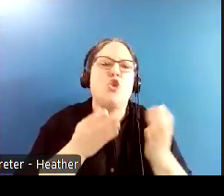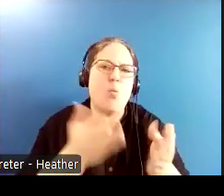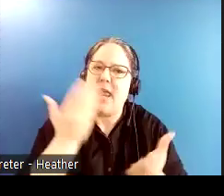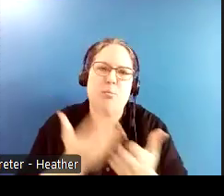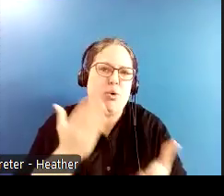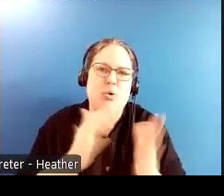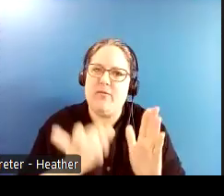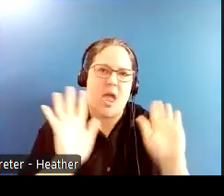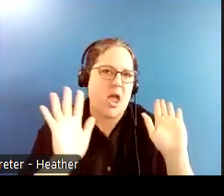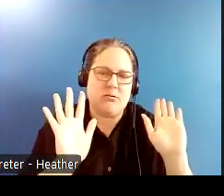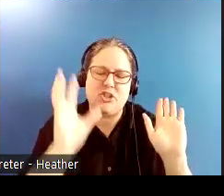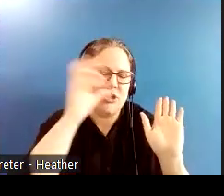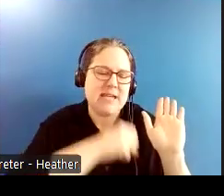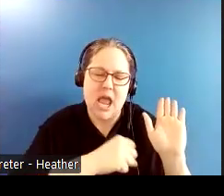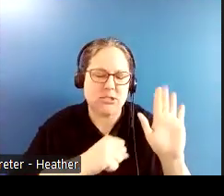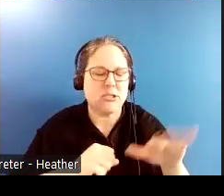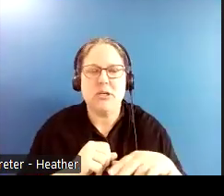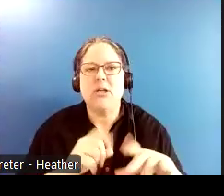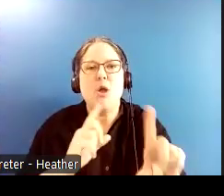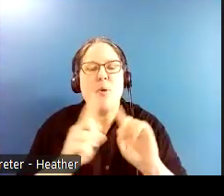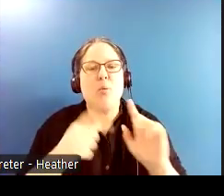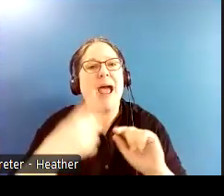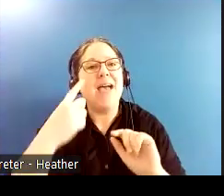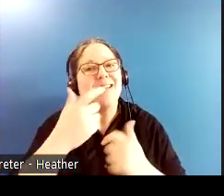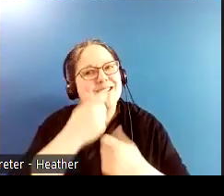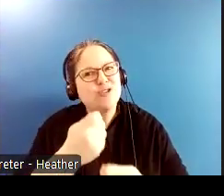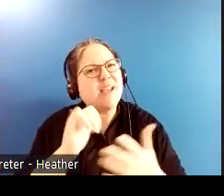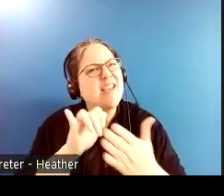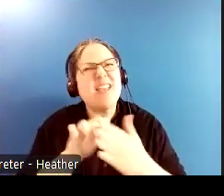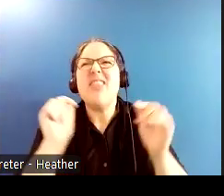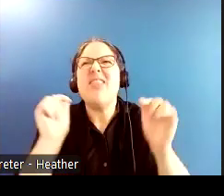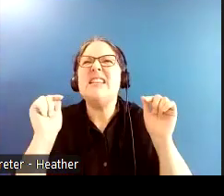I've always found most interesting uh is the idea that this could have been the world's